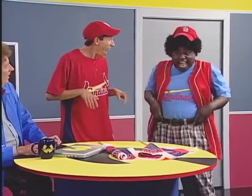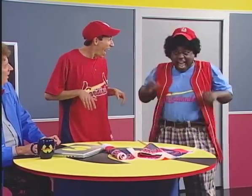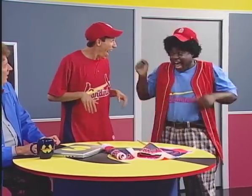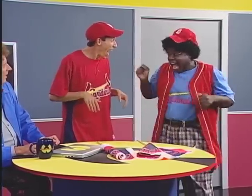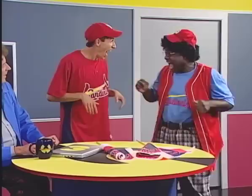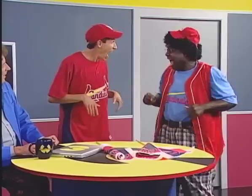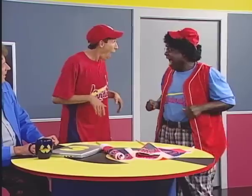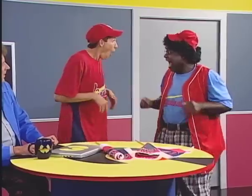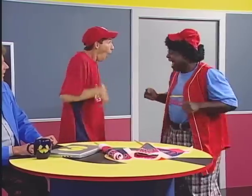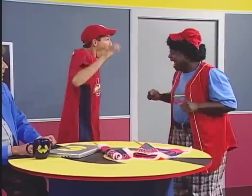YEAH, YEAH!